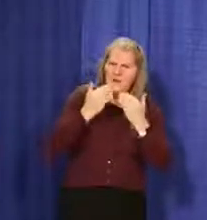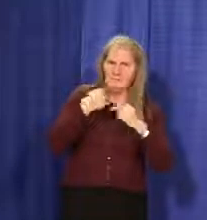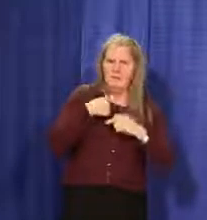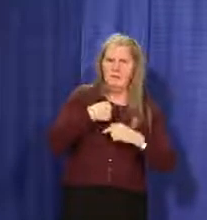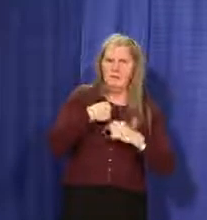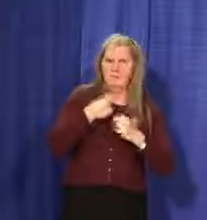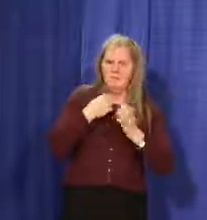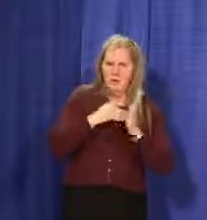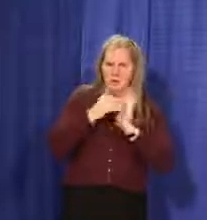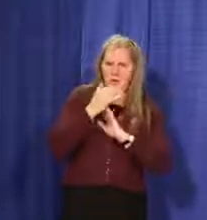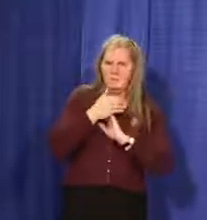The question of community